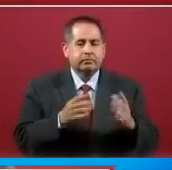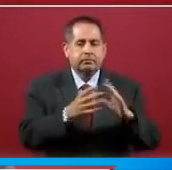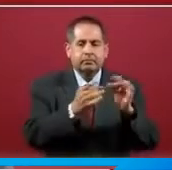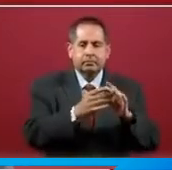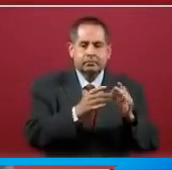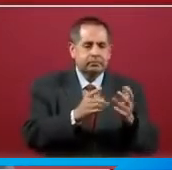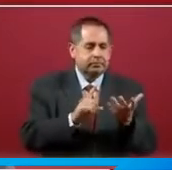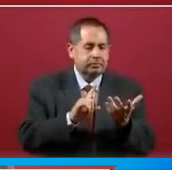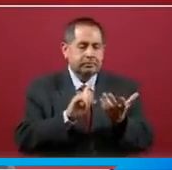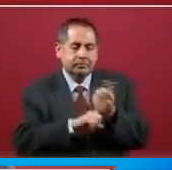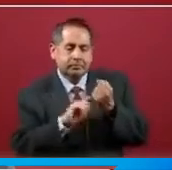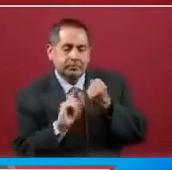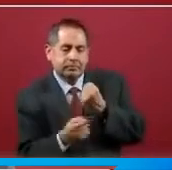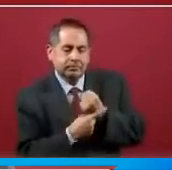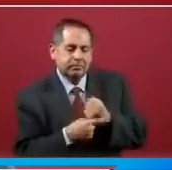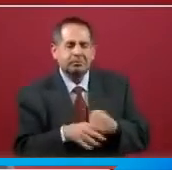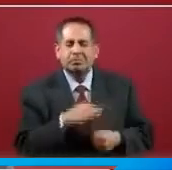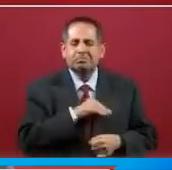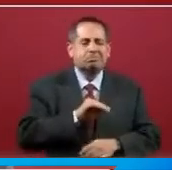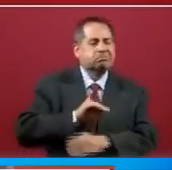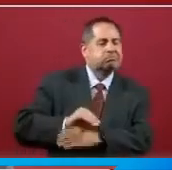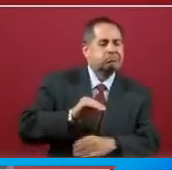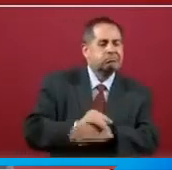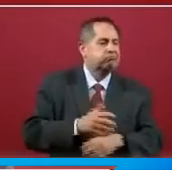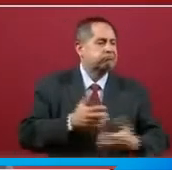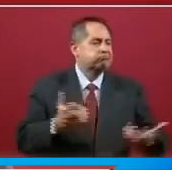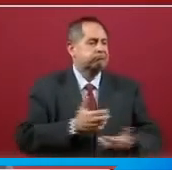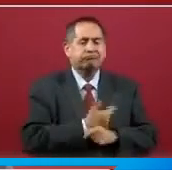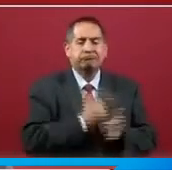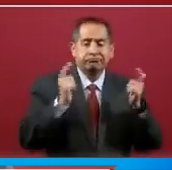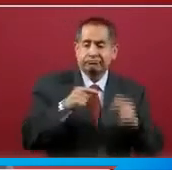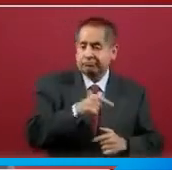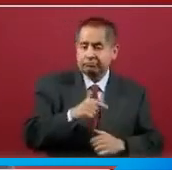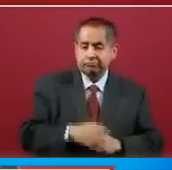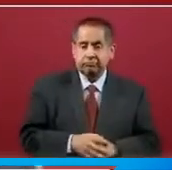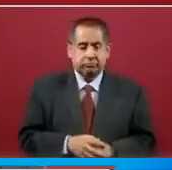there was the maxim that the Constitution was respected in the way to violate it in the background